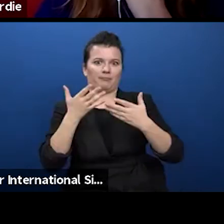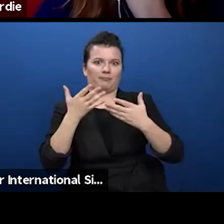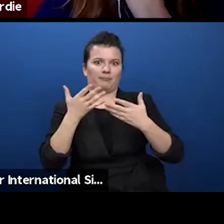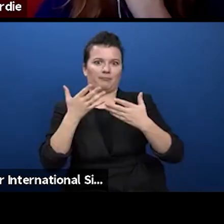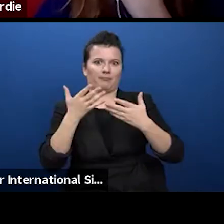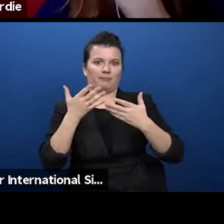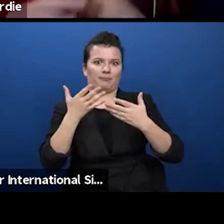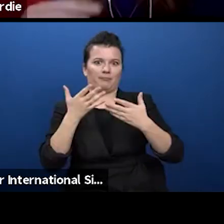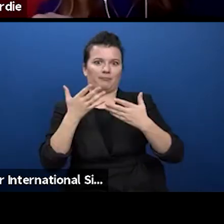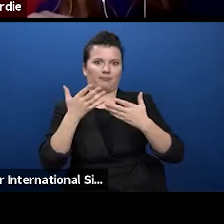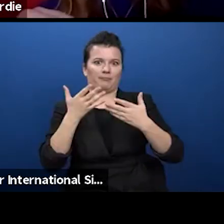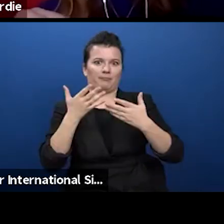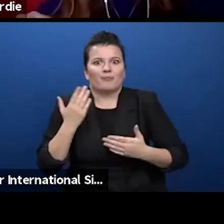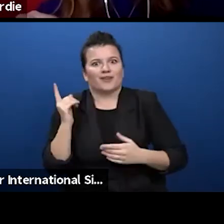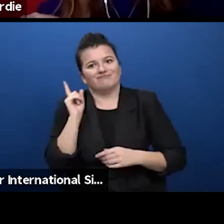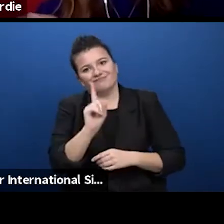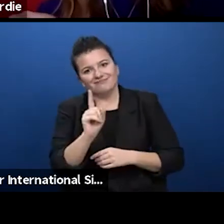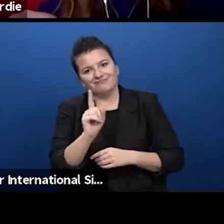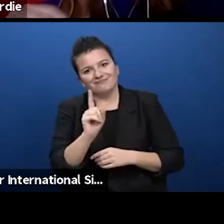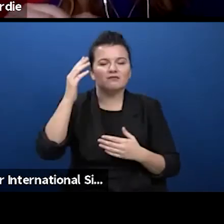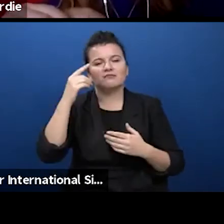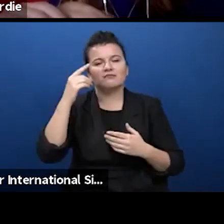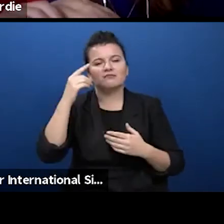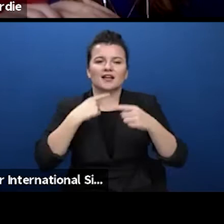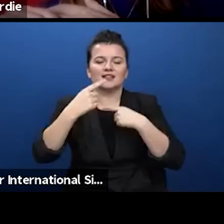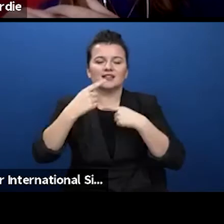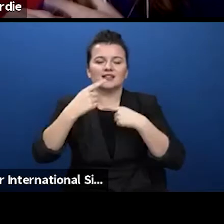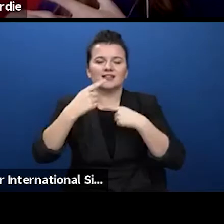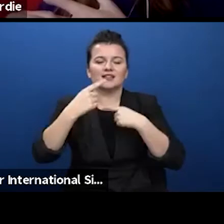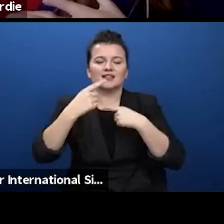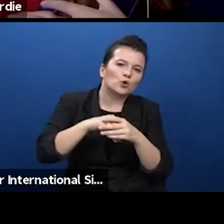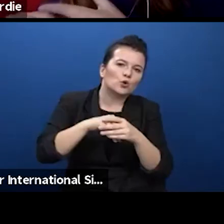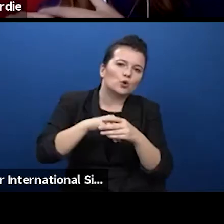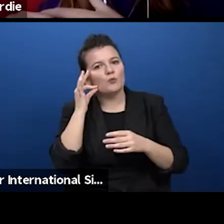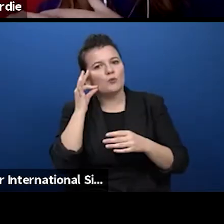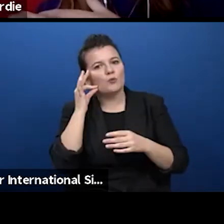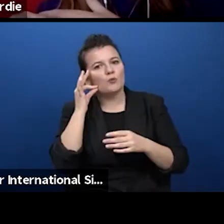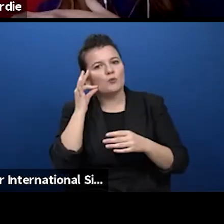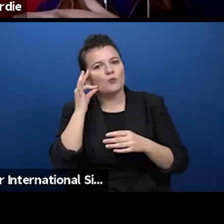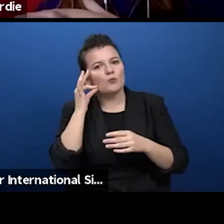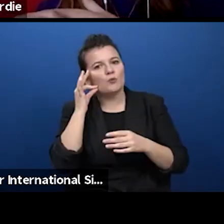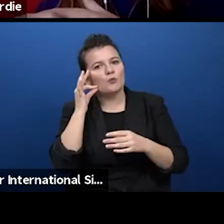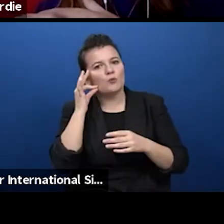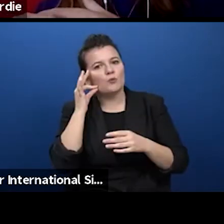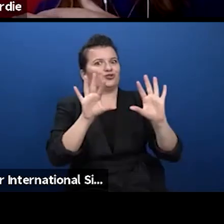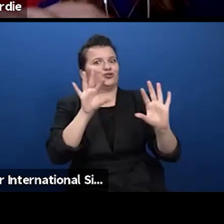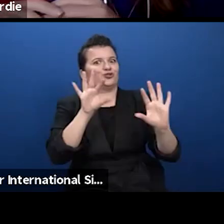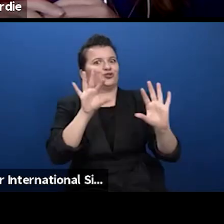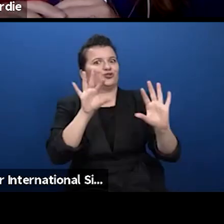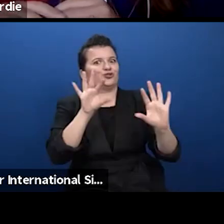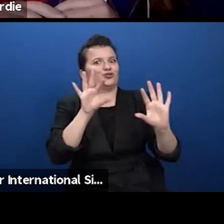well this is exactly what I need to talk about you know while there's a more inclusion of women in the programme which is very obvious you know but that there was only one female artist in